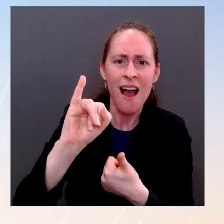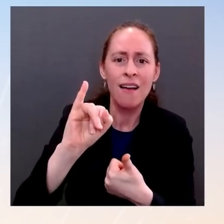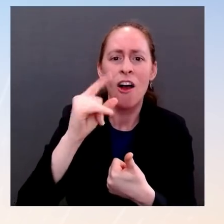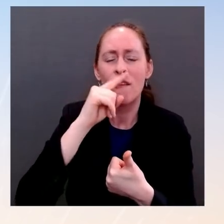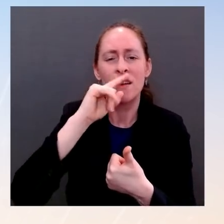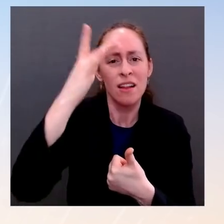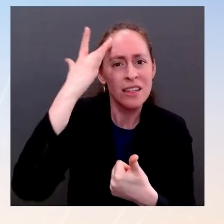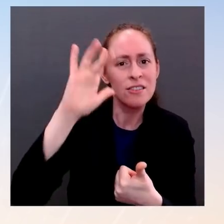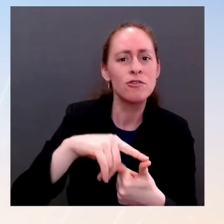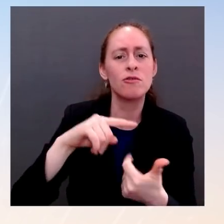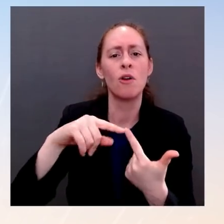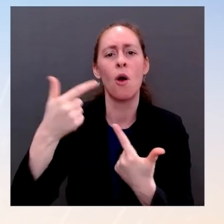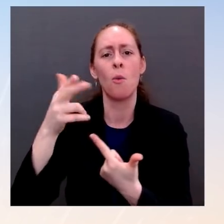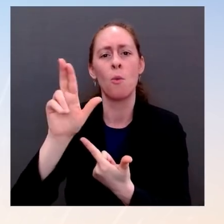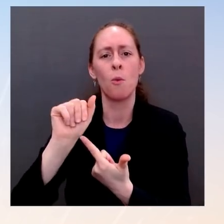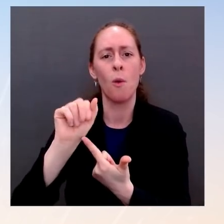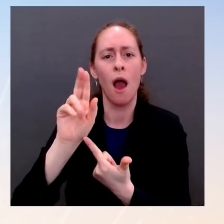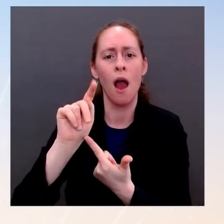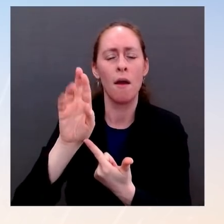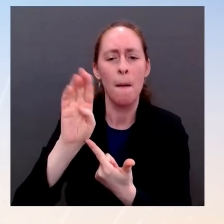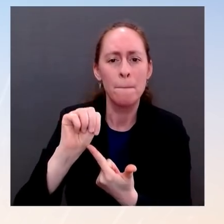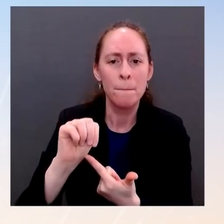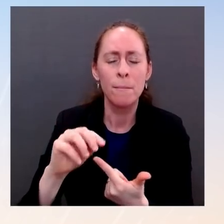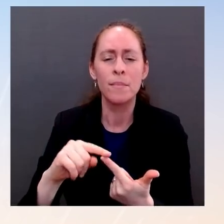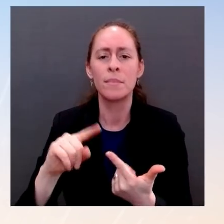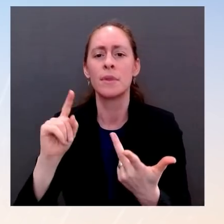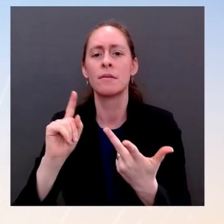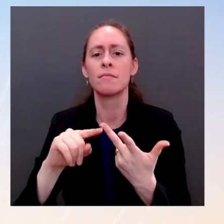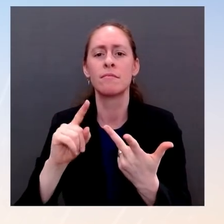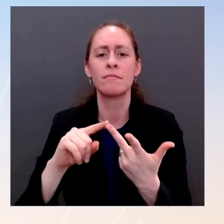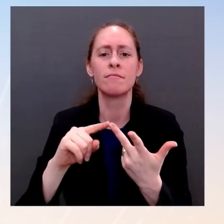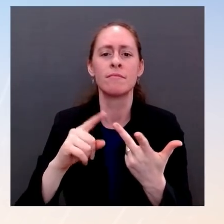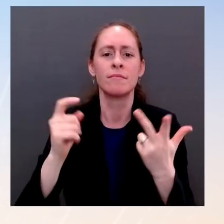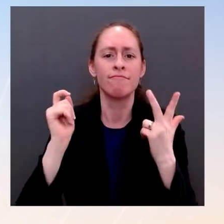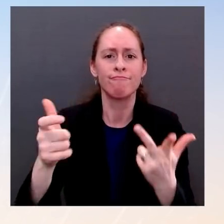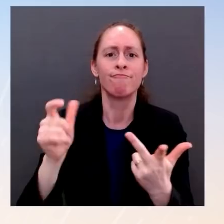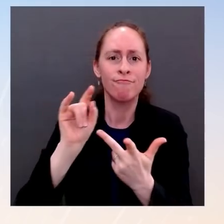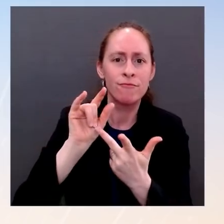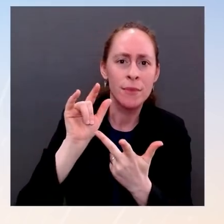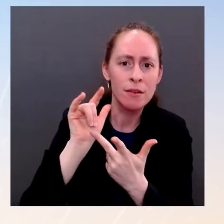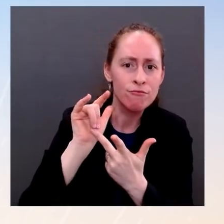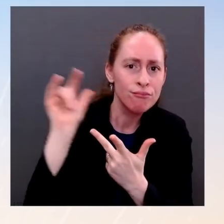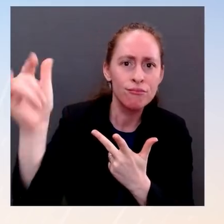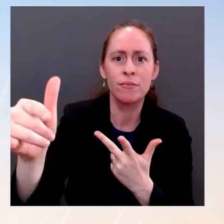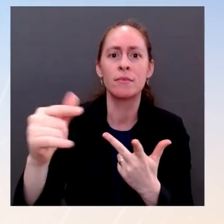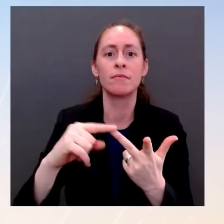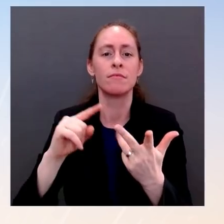are designed and produced in the West and in open societies. We define the productive frontier.